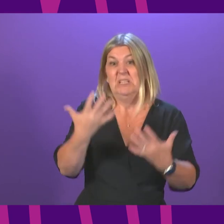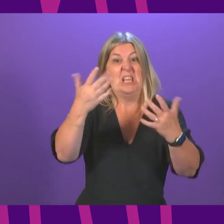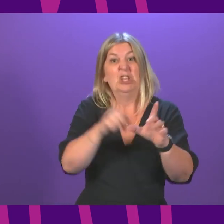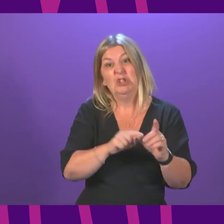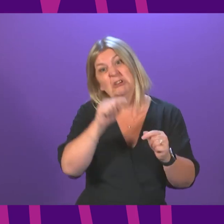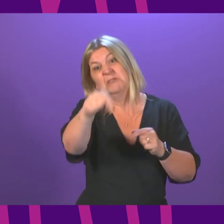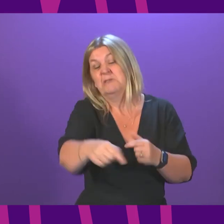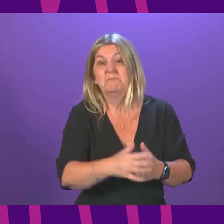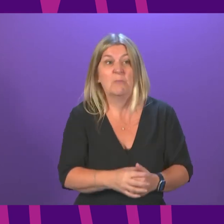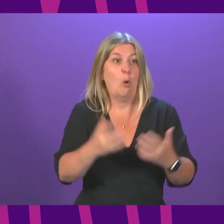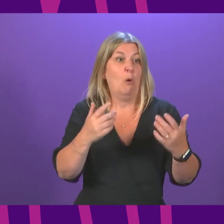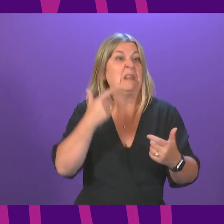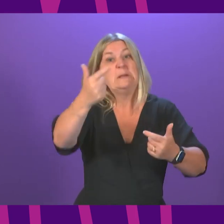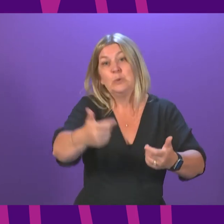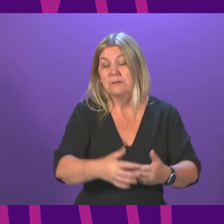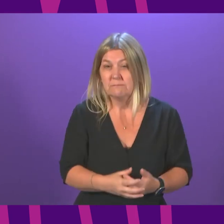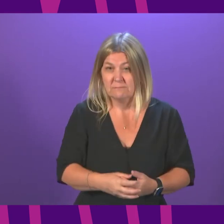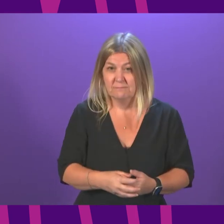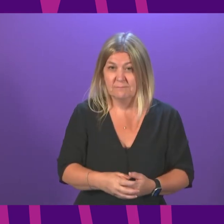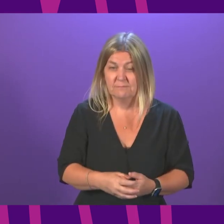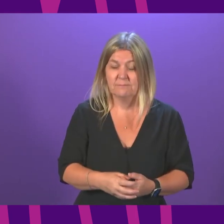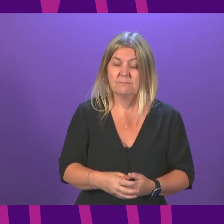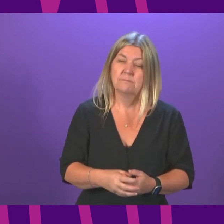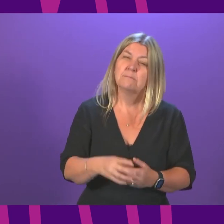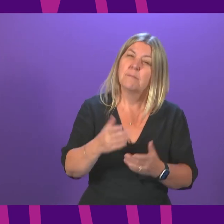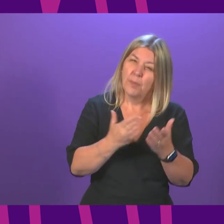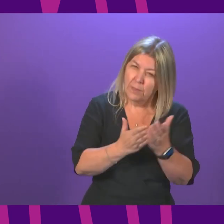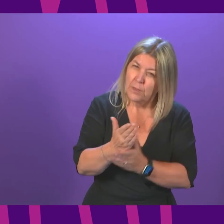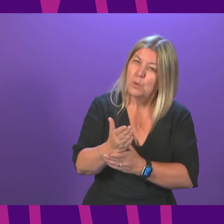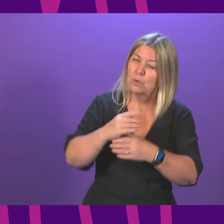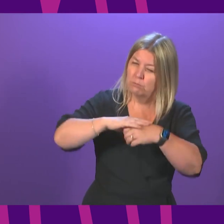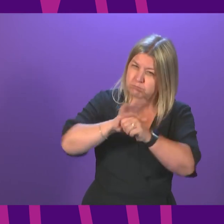getting through things, there is another variant. Therefore, I do not have concerns about extending